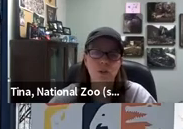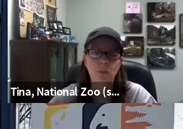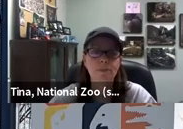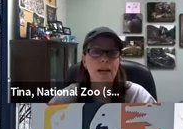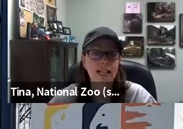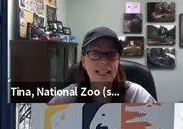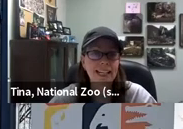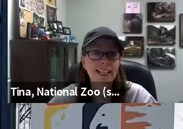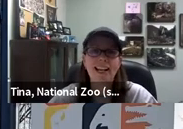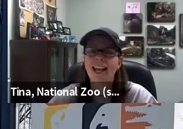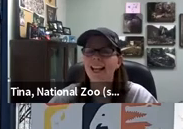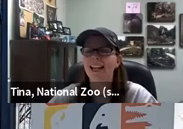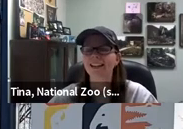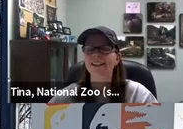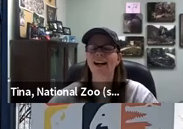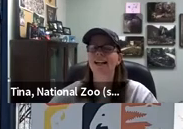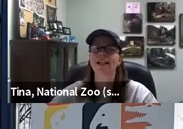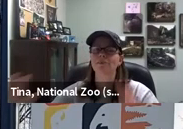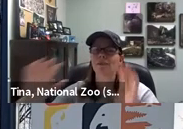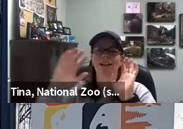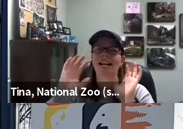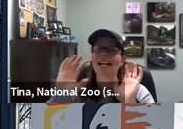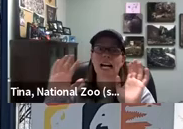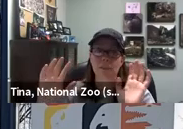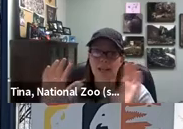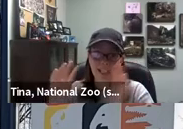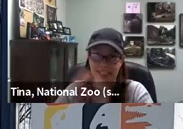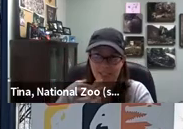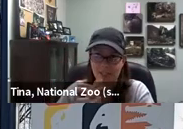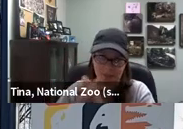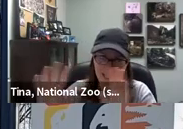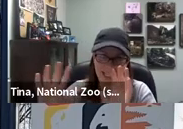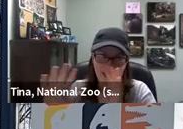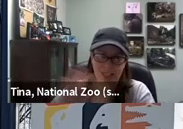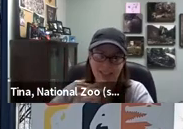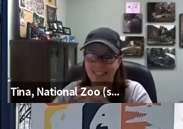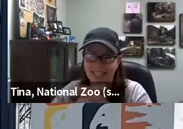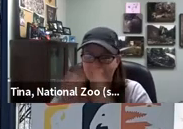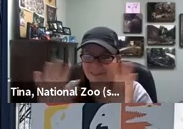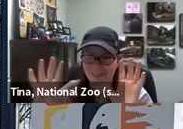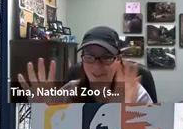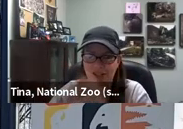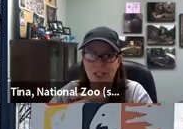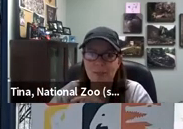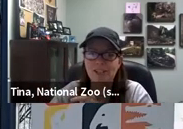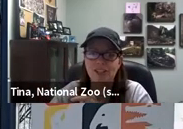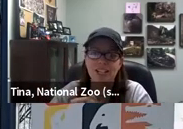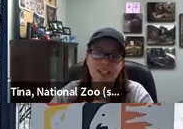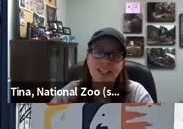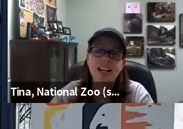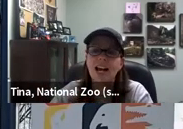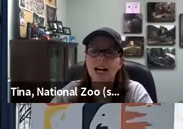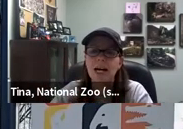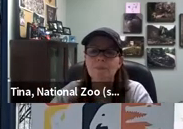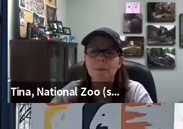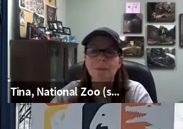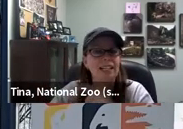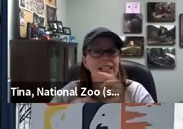with botany, and I am not a botanist by any